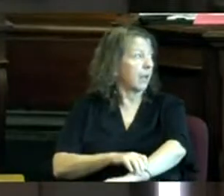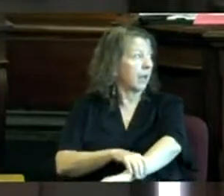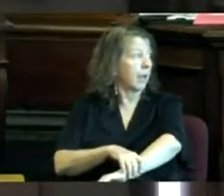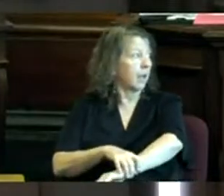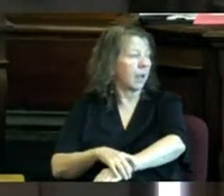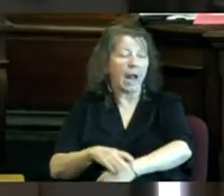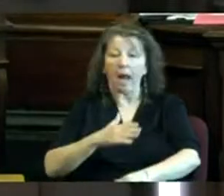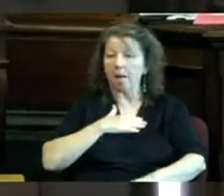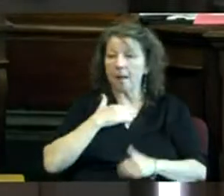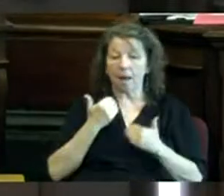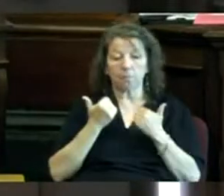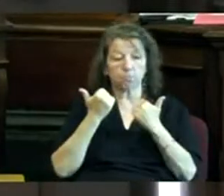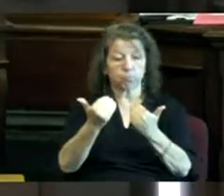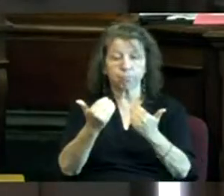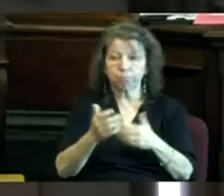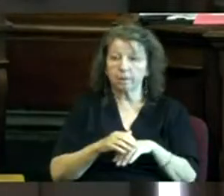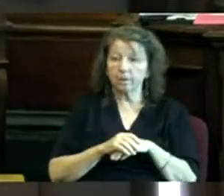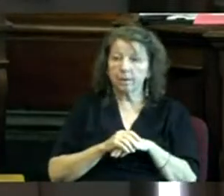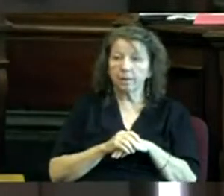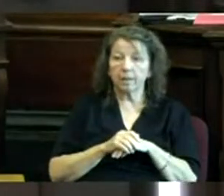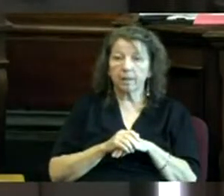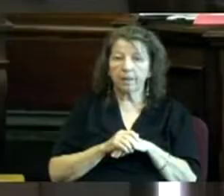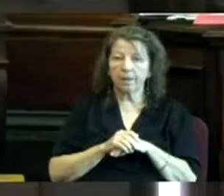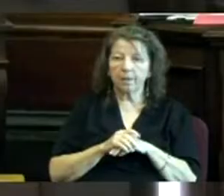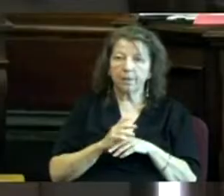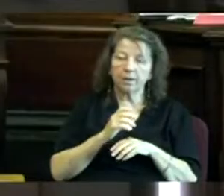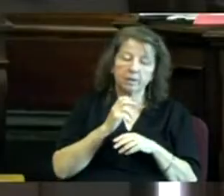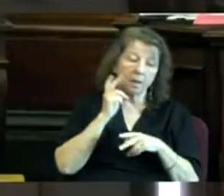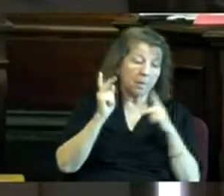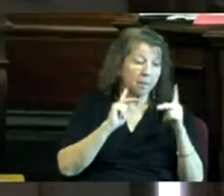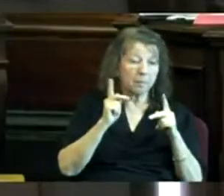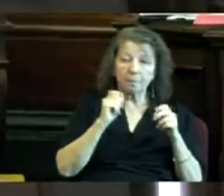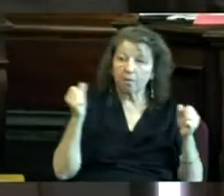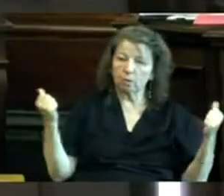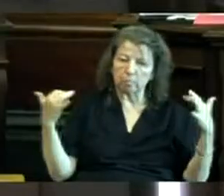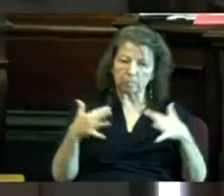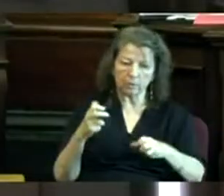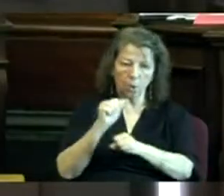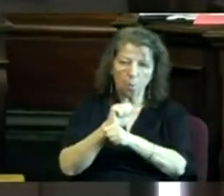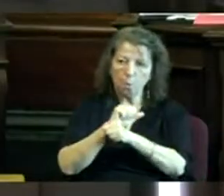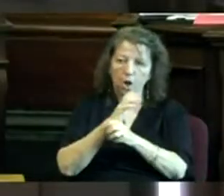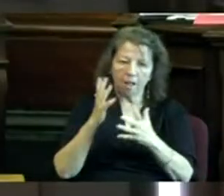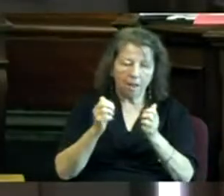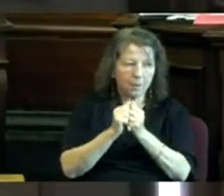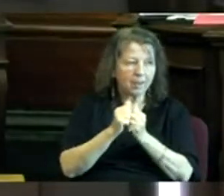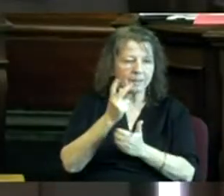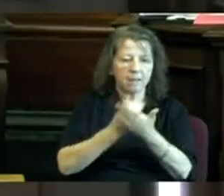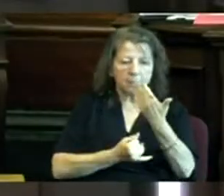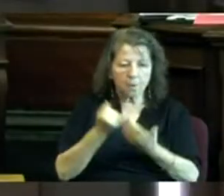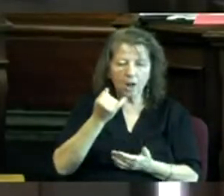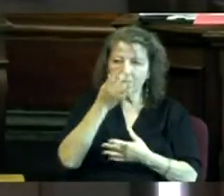you. Thank you. I'm happy to move this forward. I will say